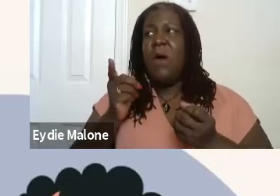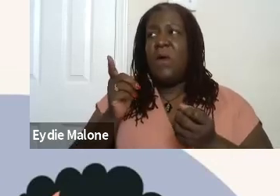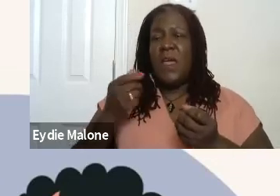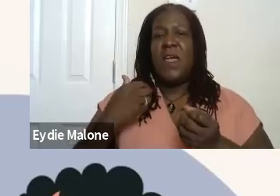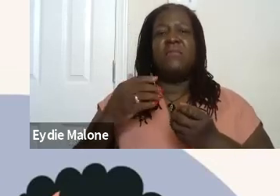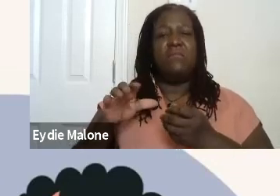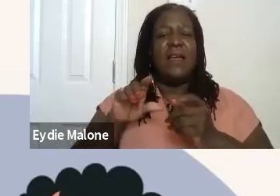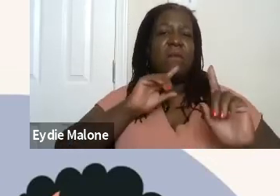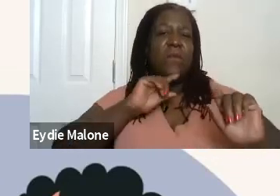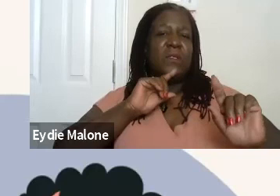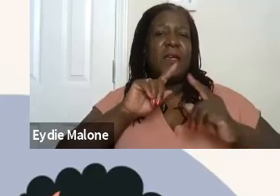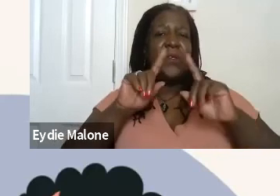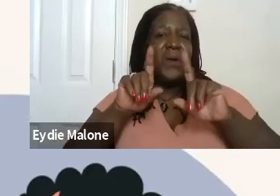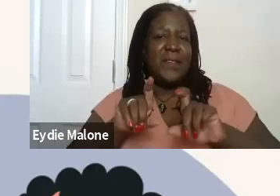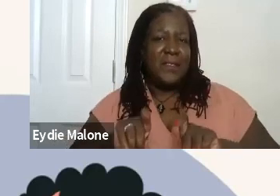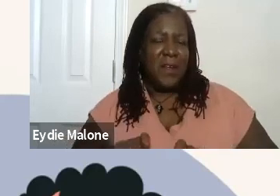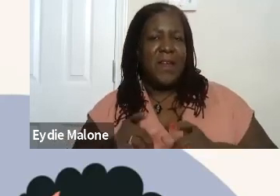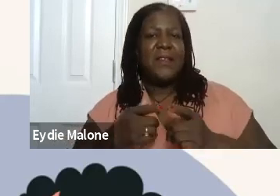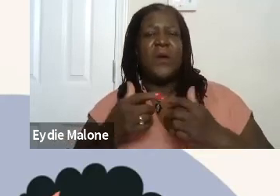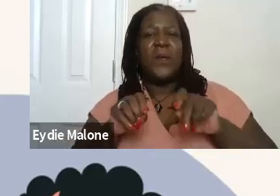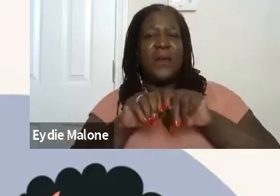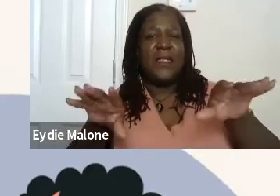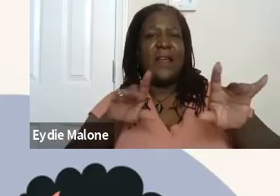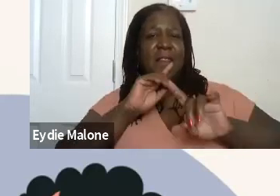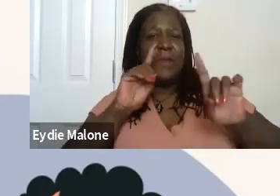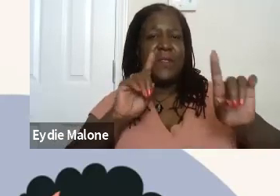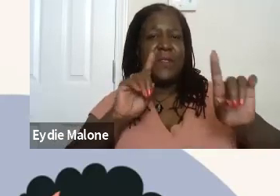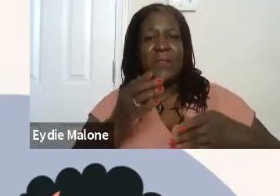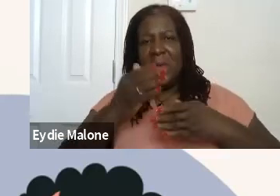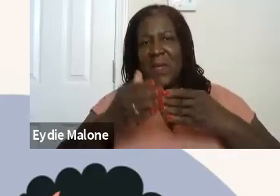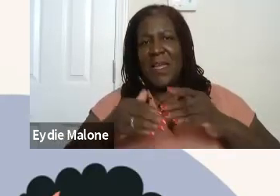as well. So I would like to end today's webinar and